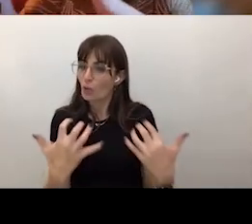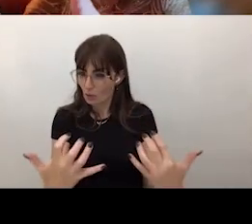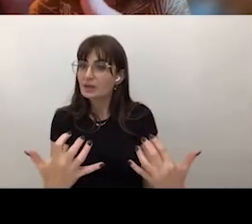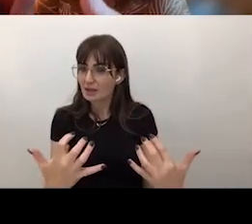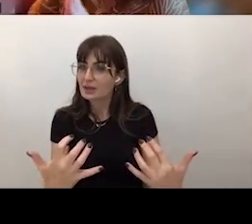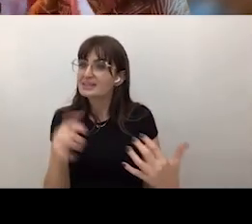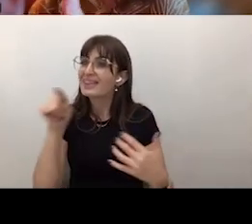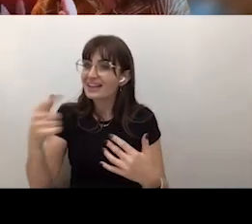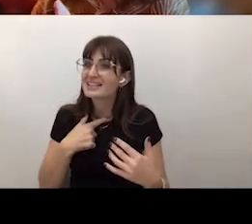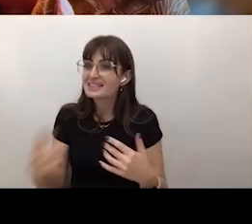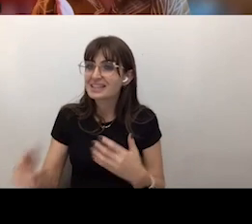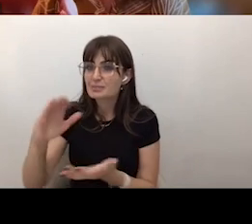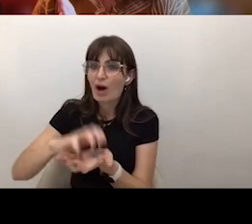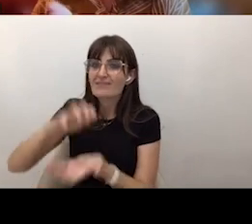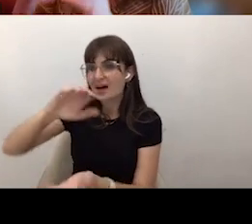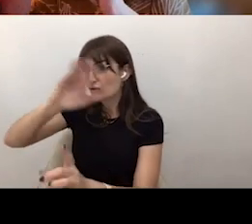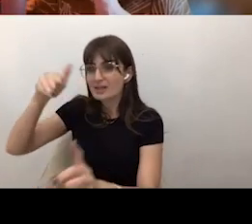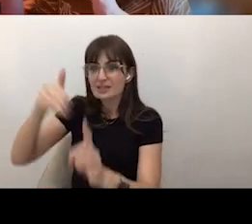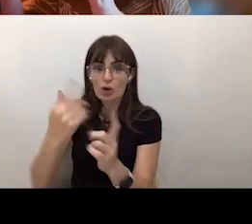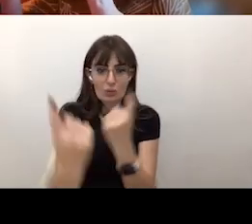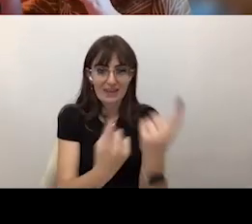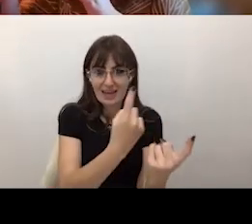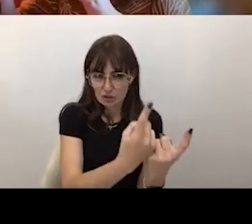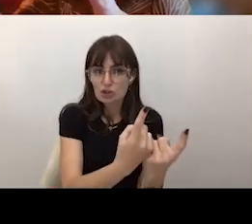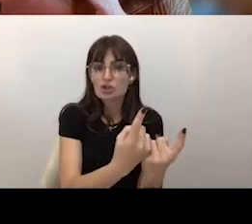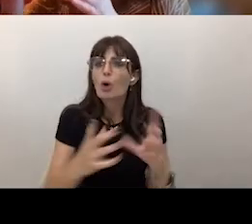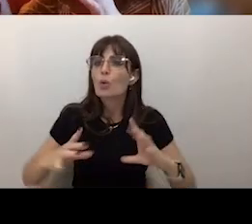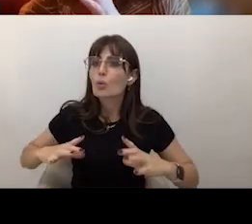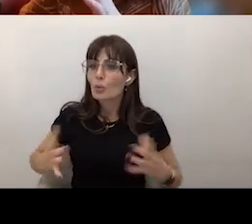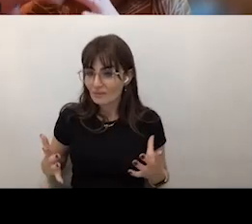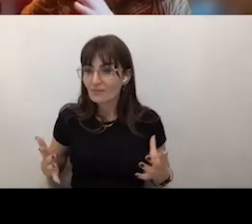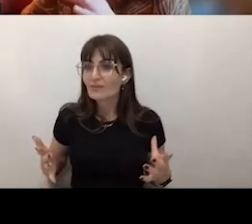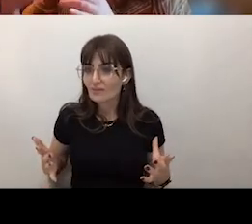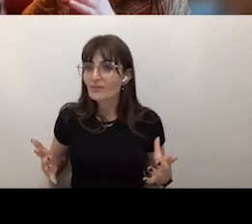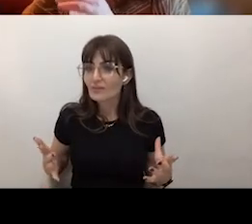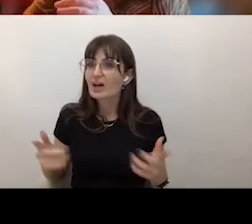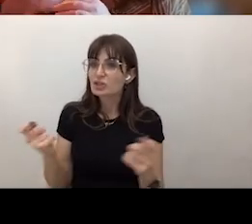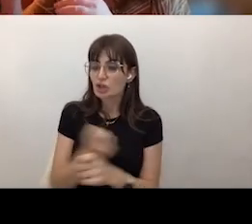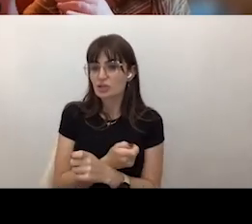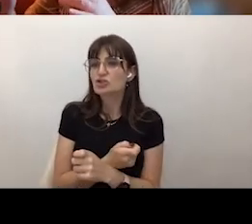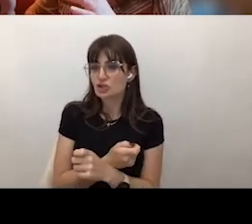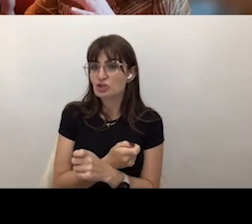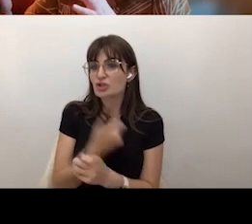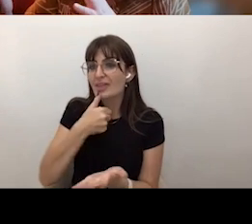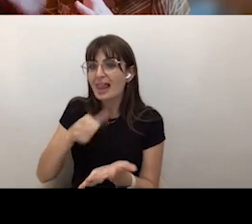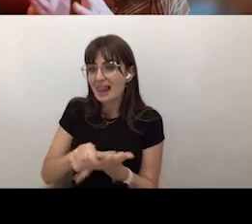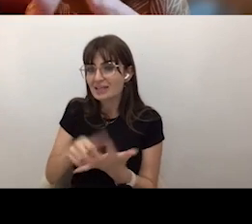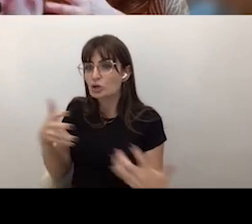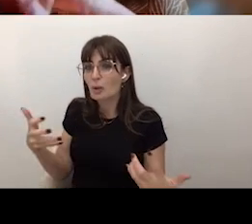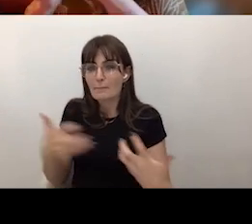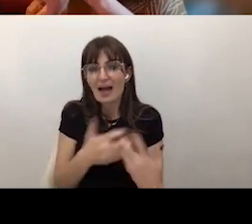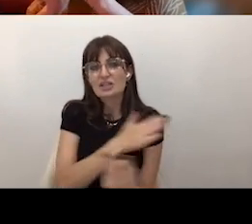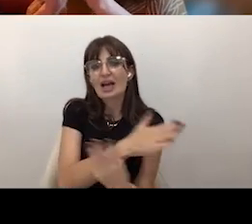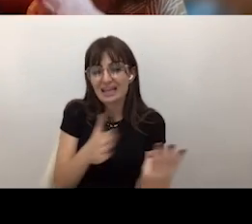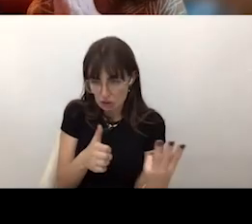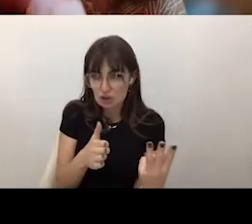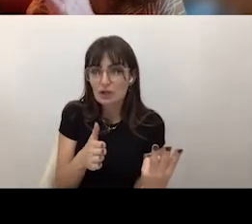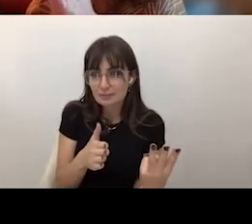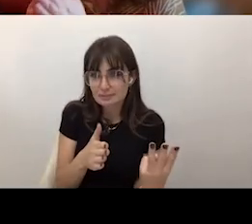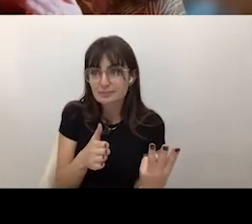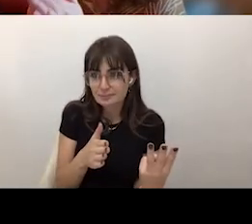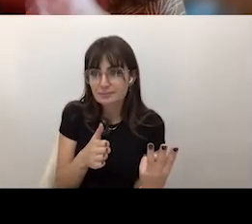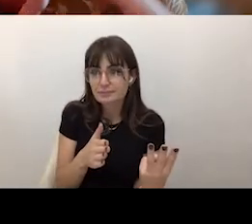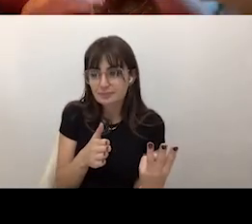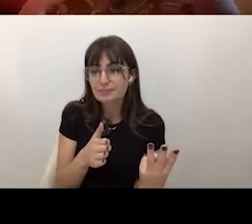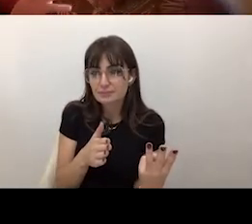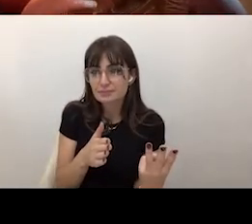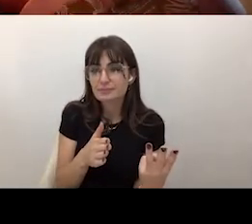This is my fundraising goal with each of these. Adjust this letter to the fundraising goal but